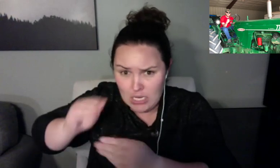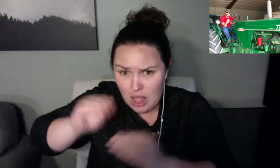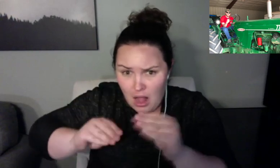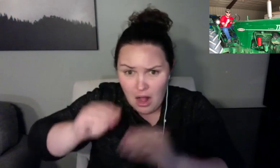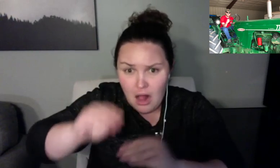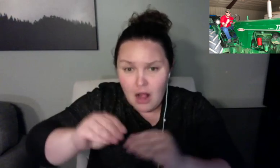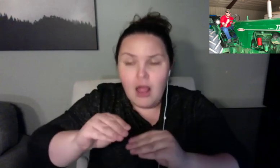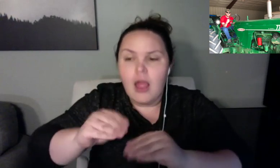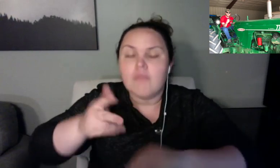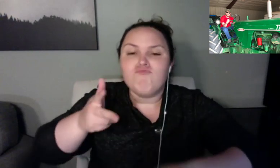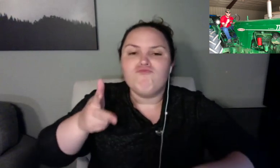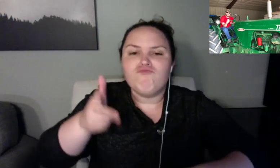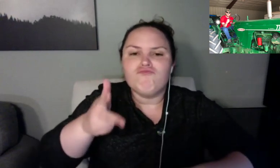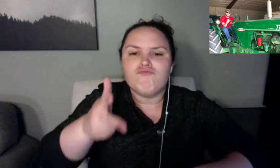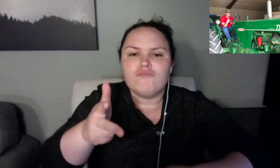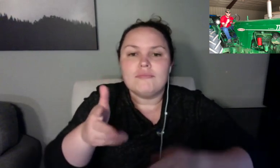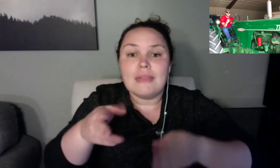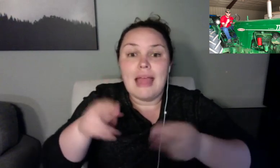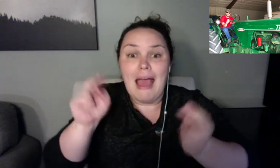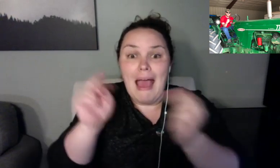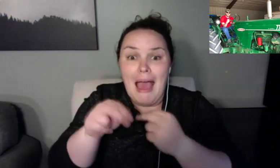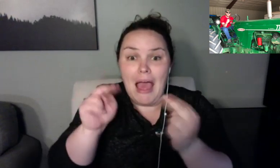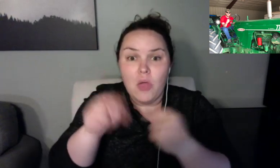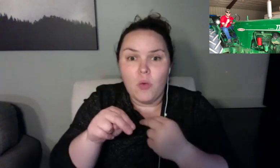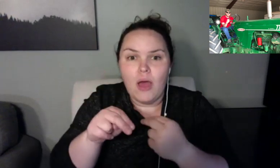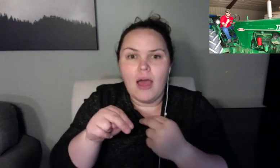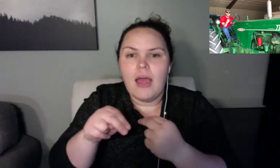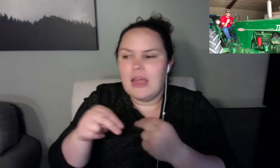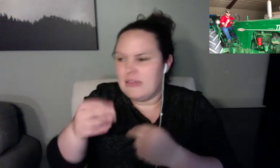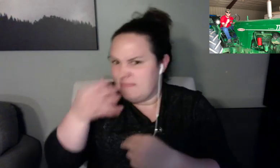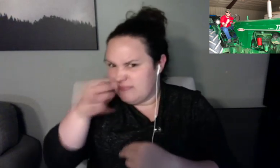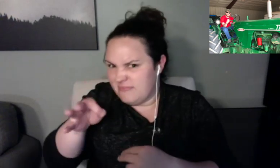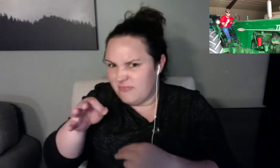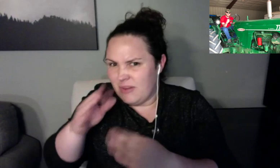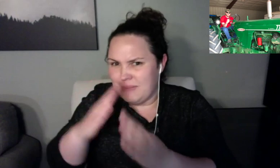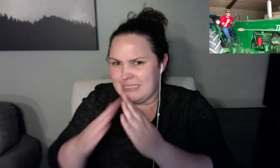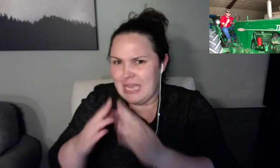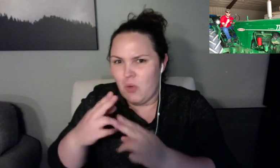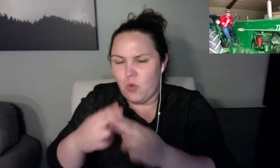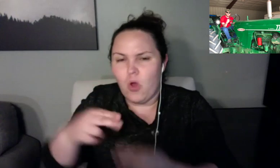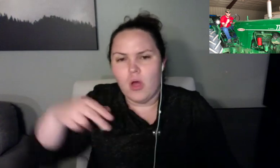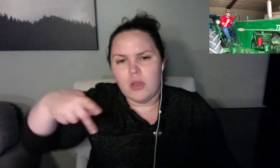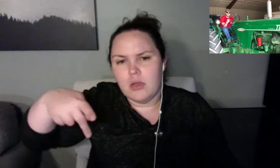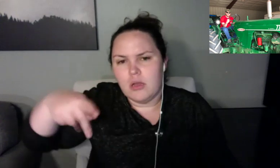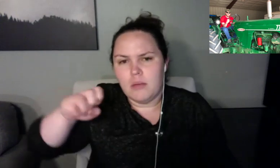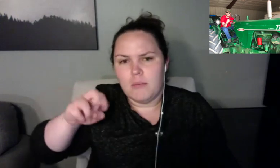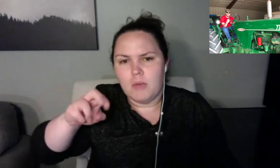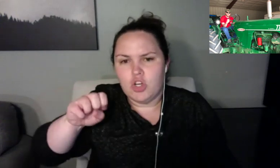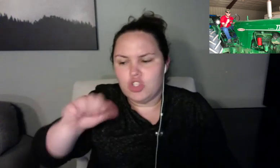highway about eight miles out of Persia, Iowa, and sure enough that thing quit in the middle of the highway